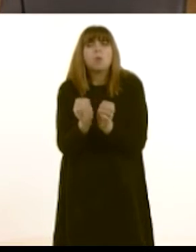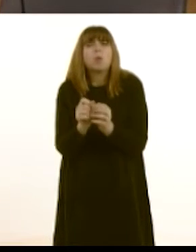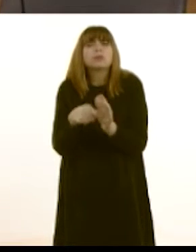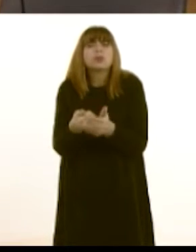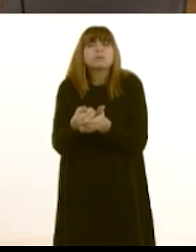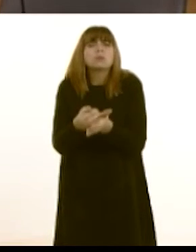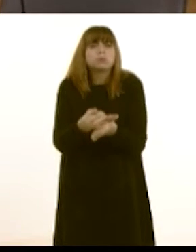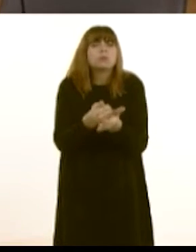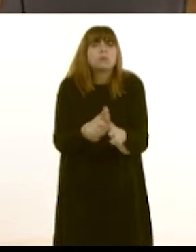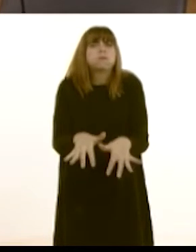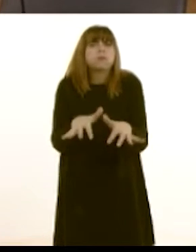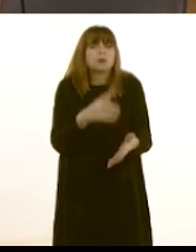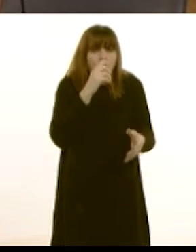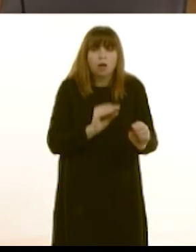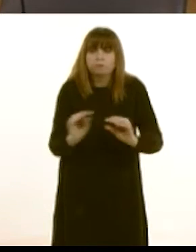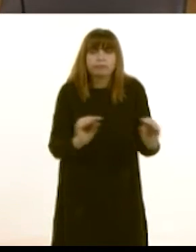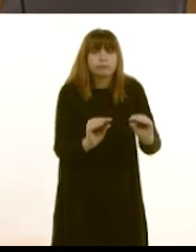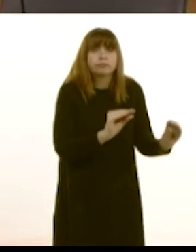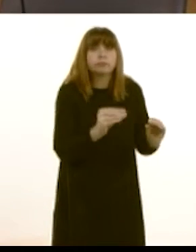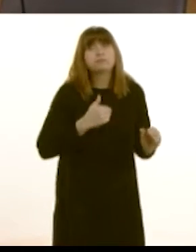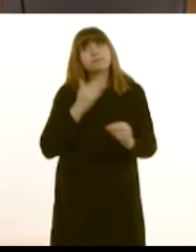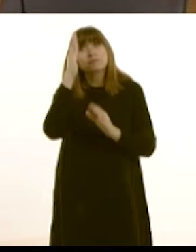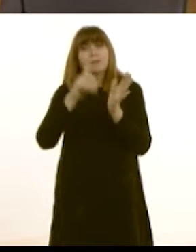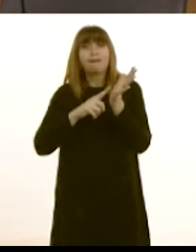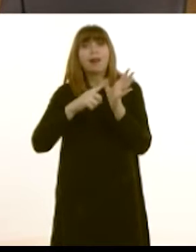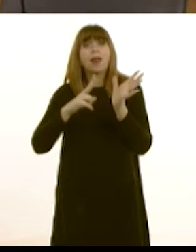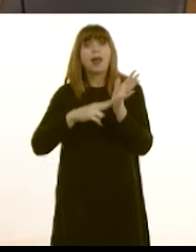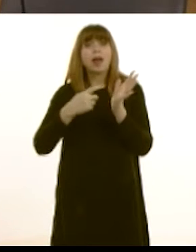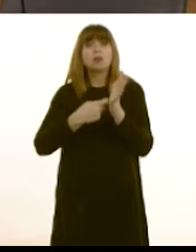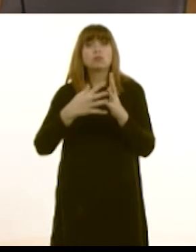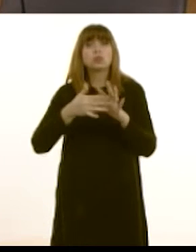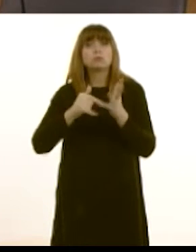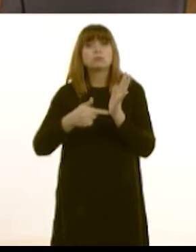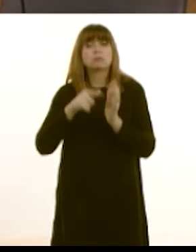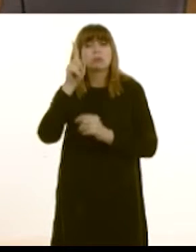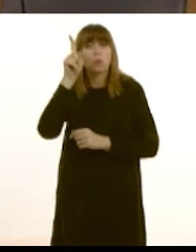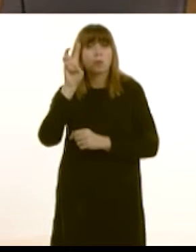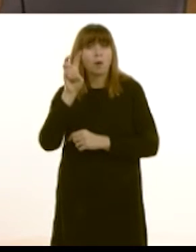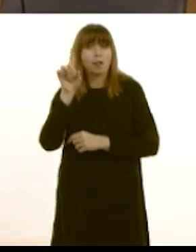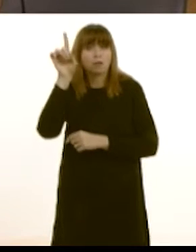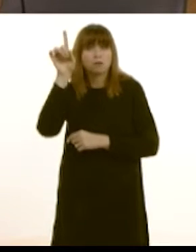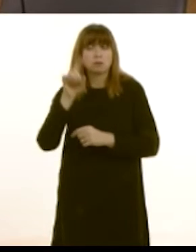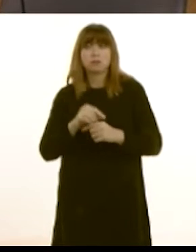Carwyn Jones: When I visited the north, I visited Llanrwst. The flood defences there, by and large, held.